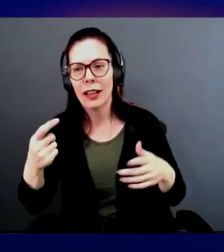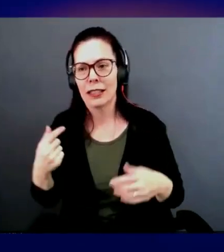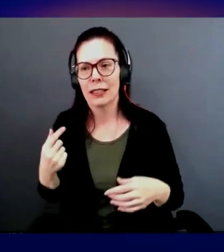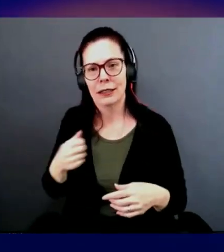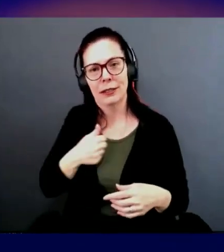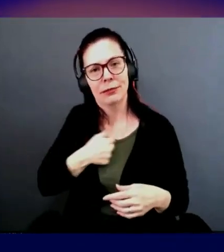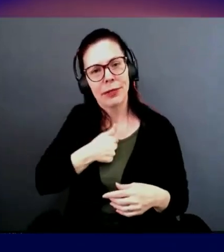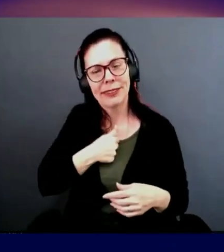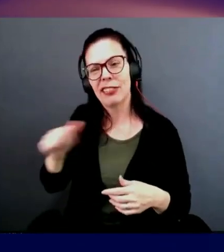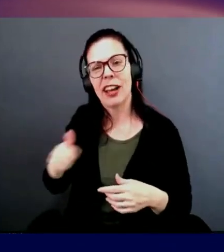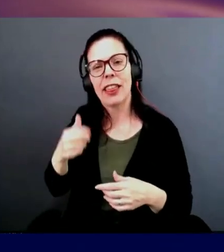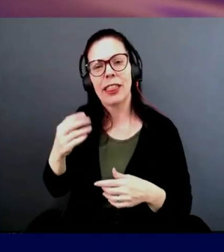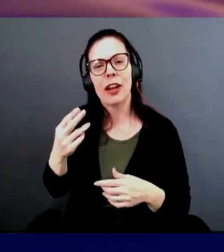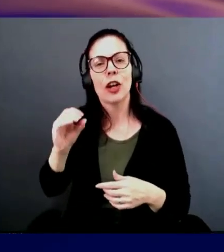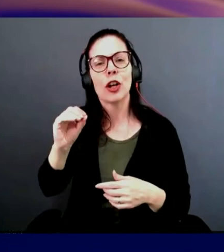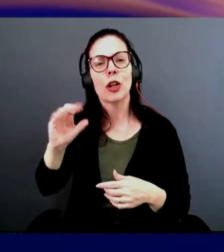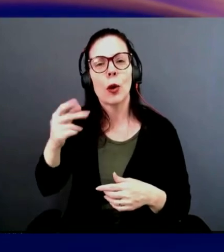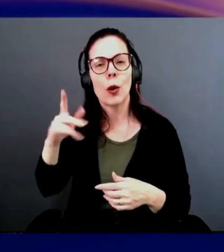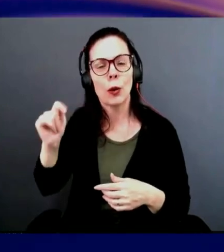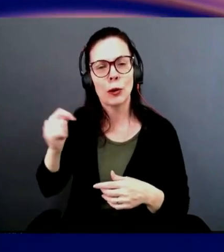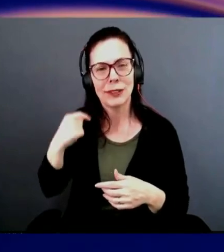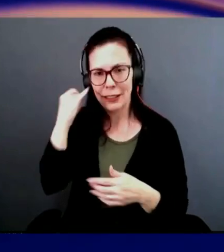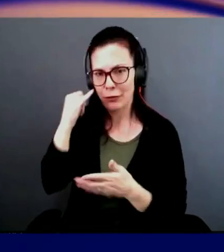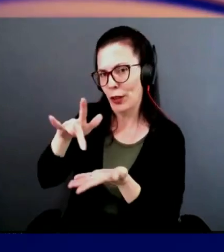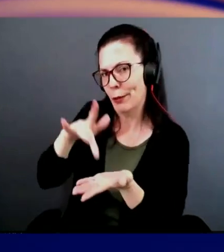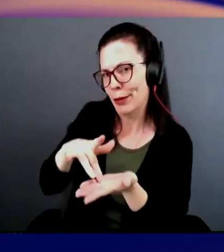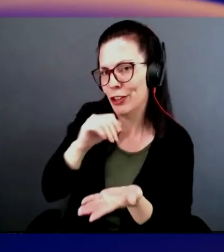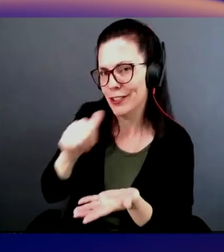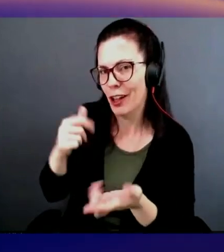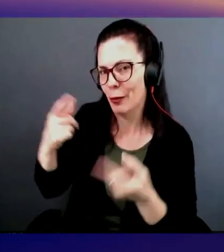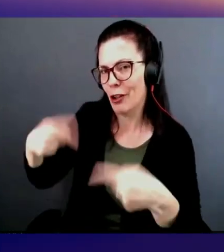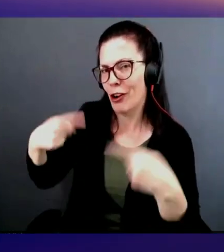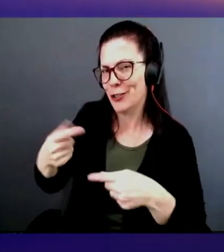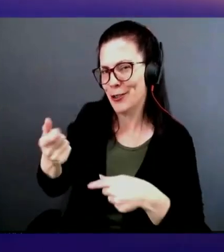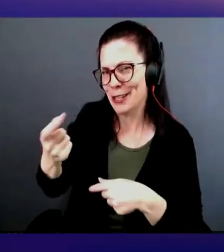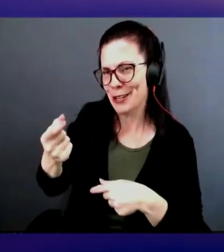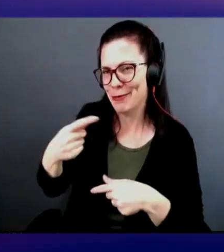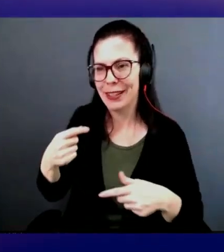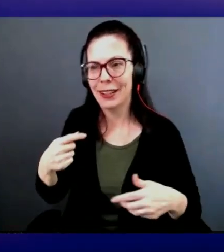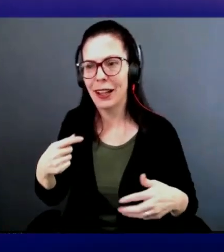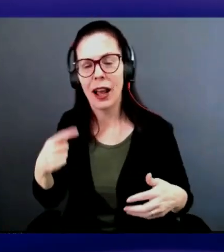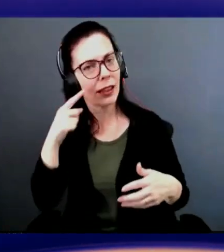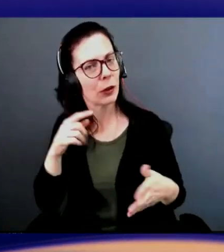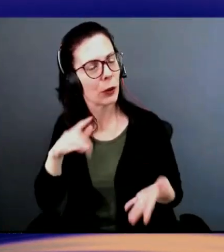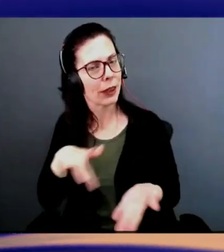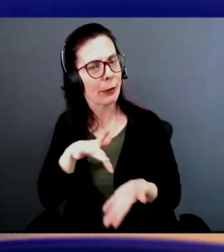whether we're in the middle of the middle of the hall or not we're in the middle of the back of the hall. We're in the middle of...